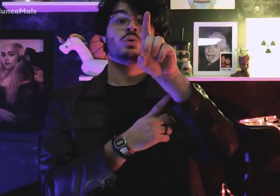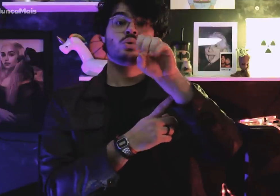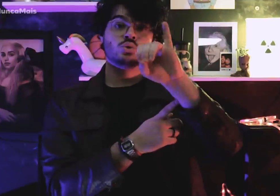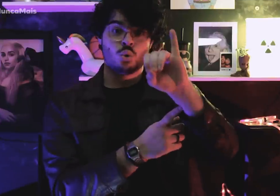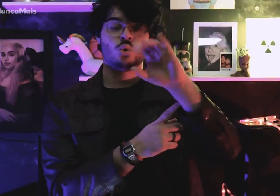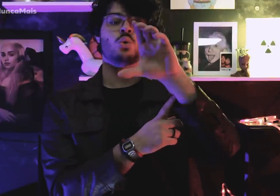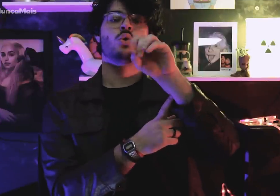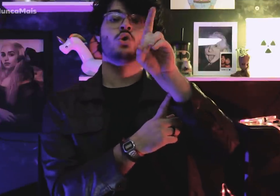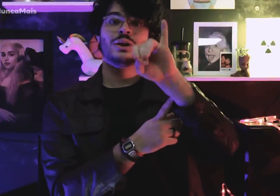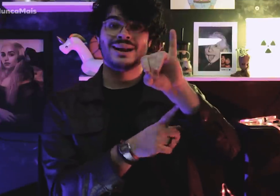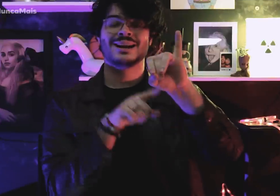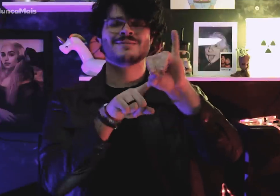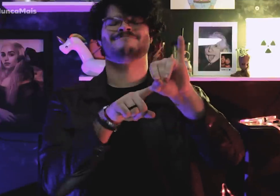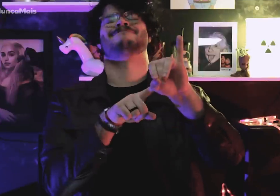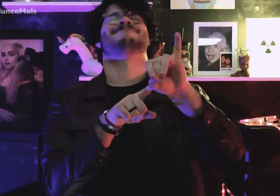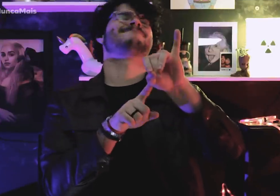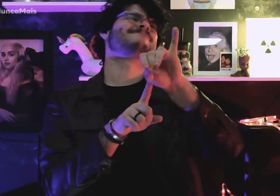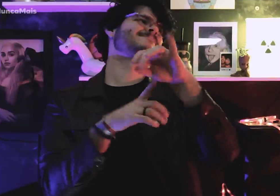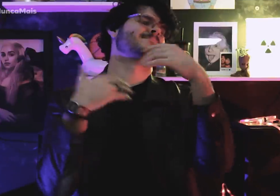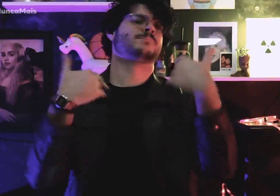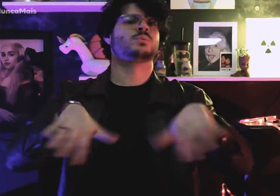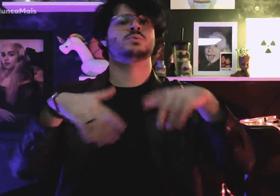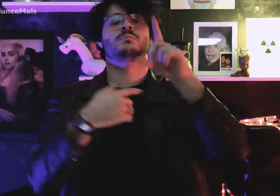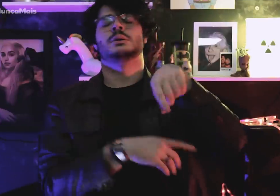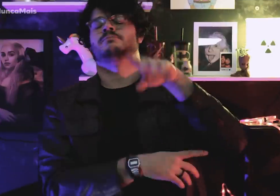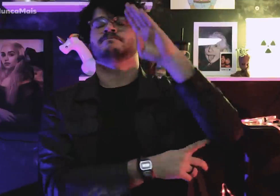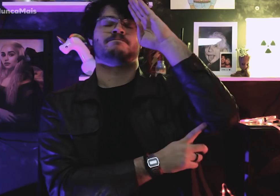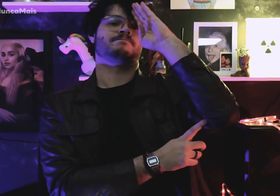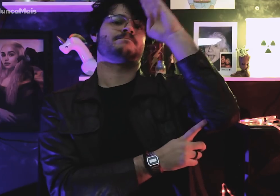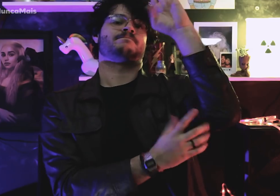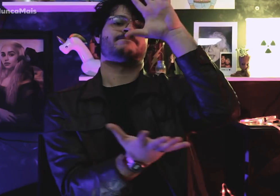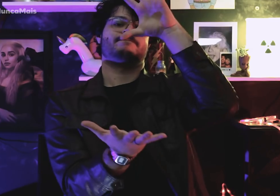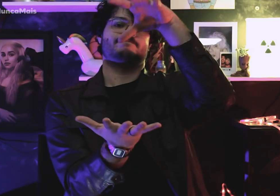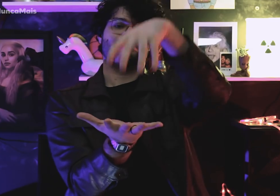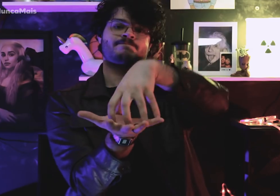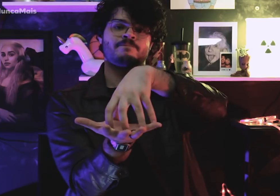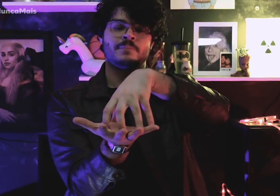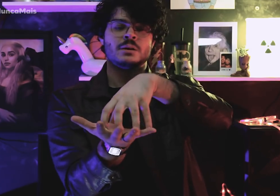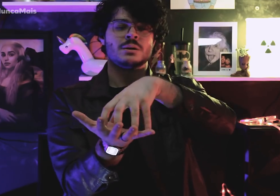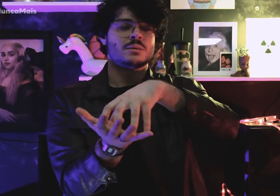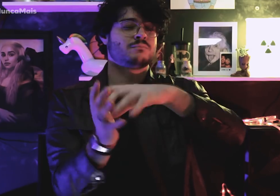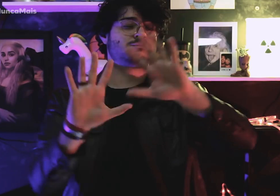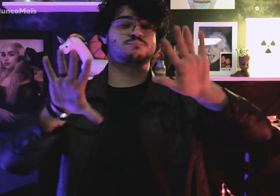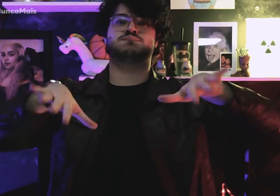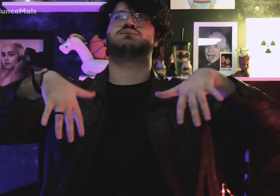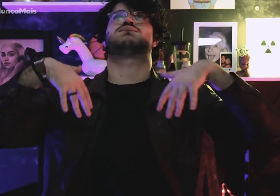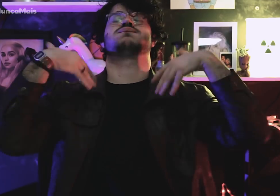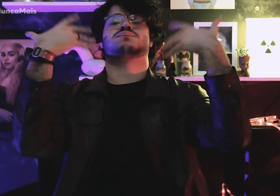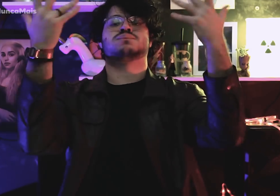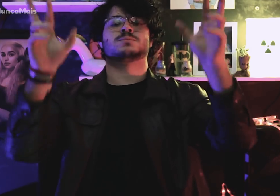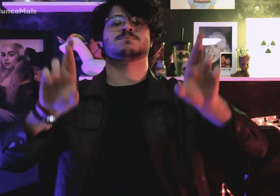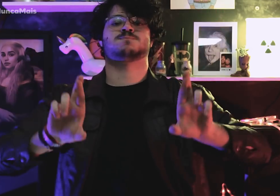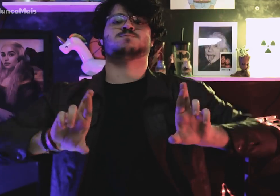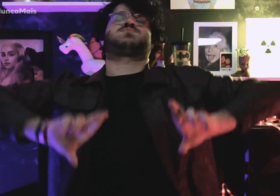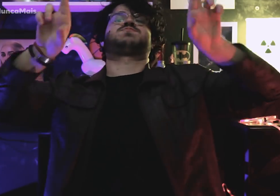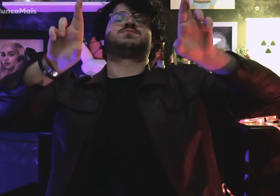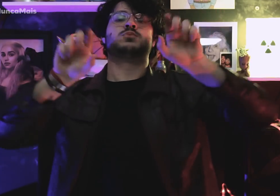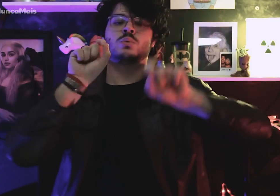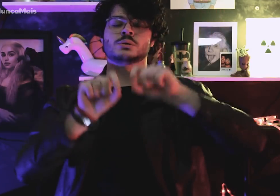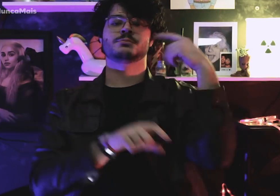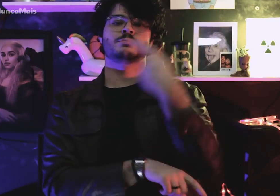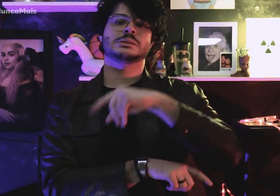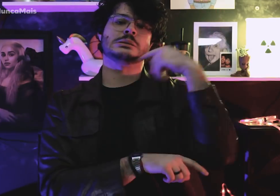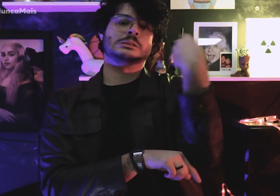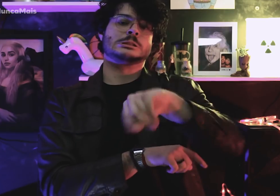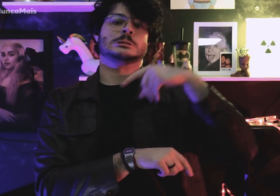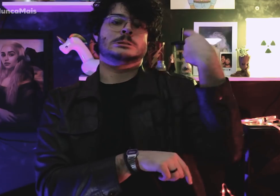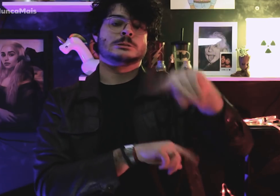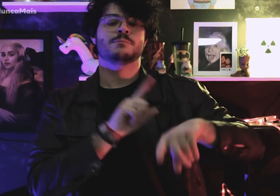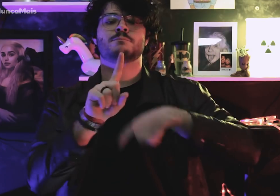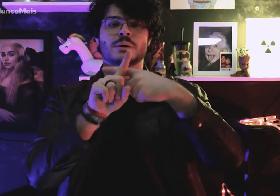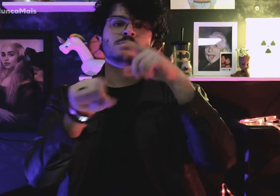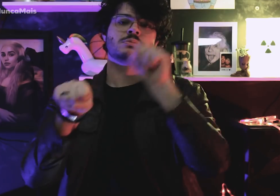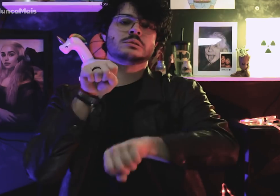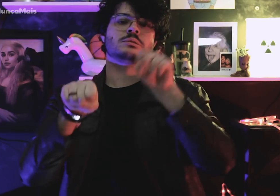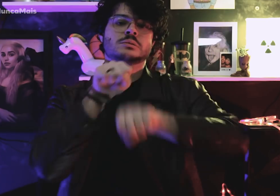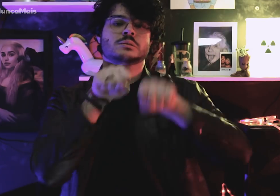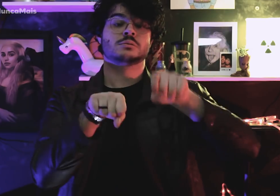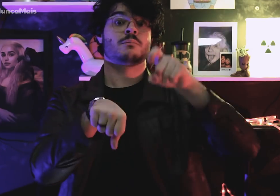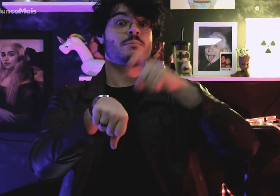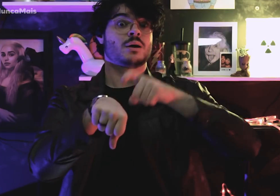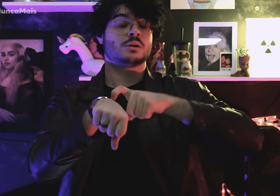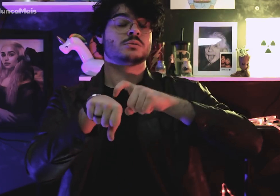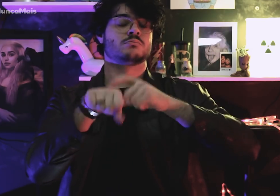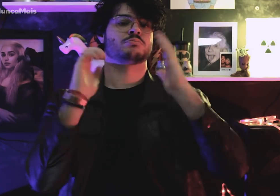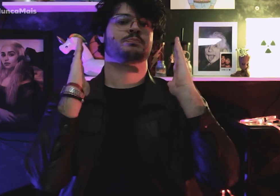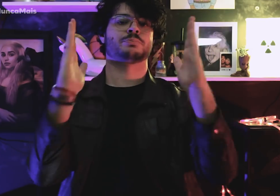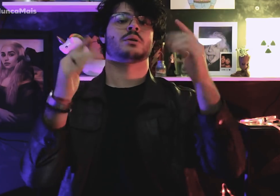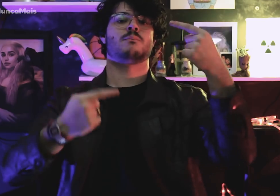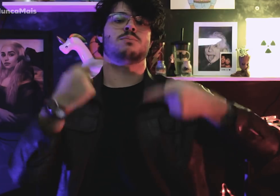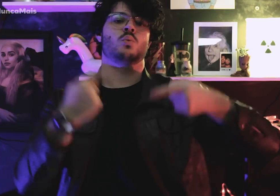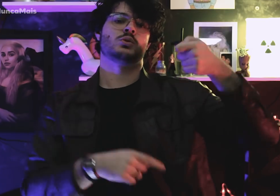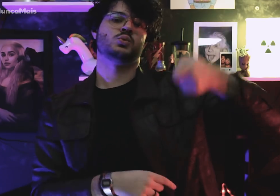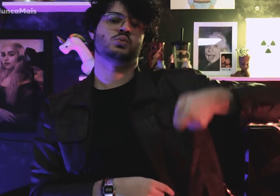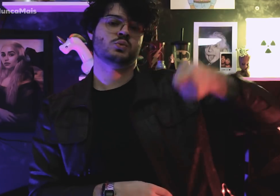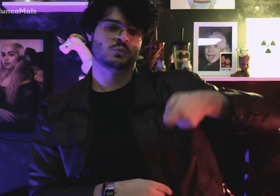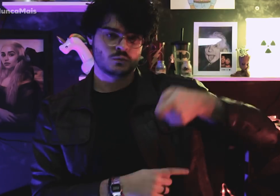DOI-CODI has become the largest center for torture and murder during the military dictatorship,